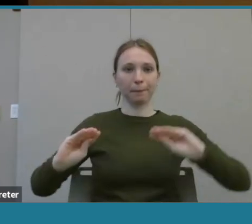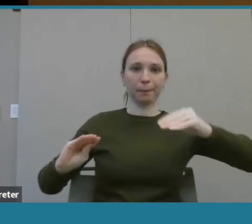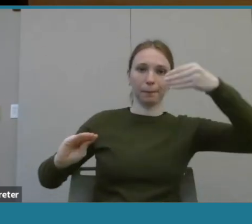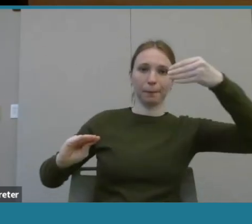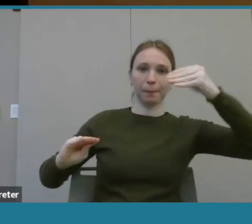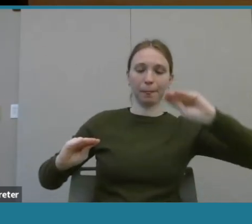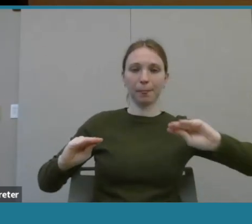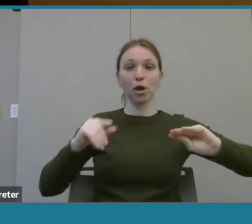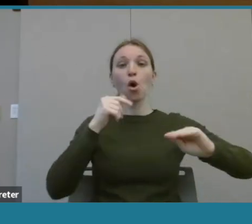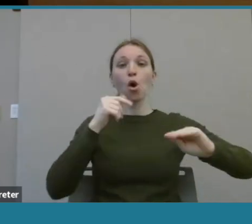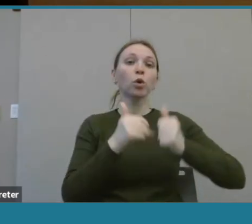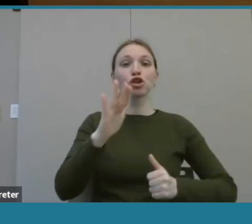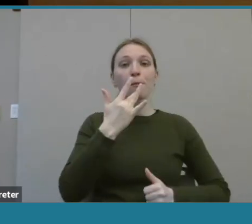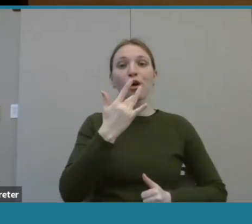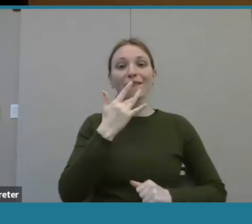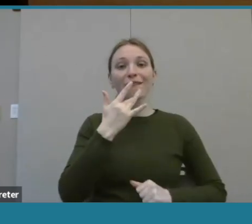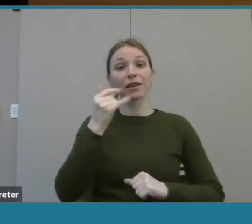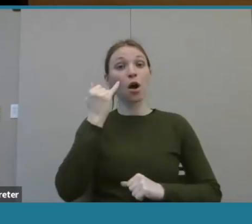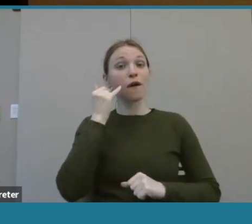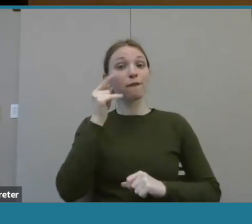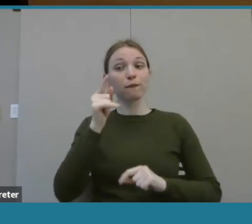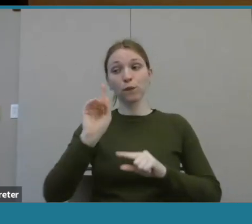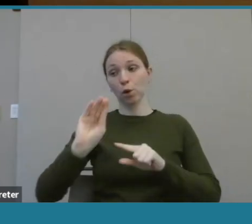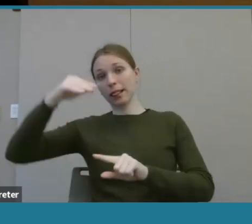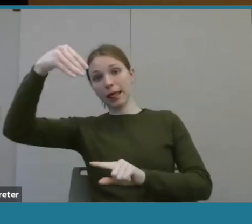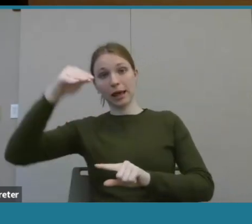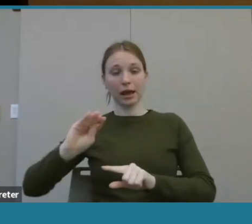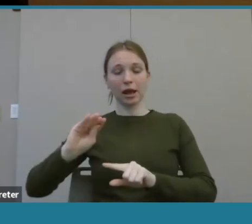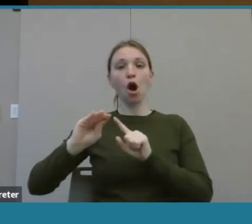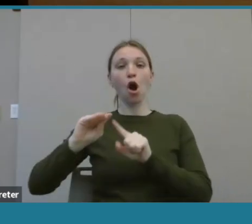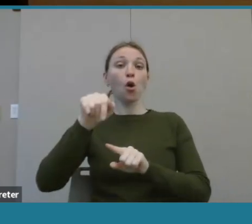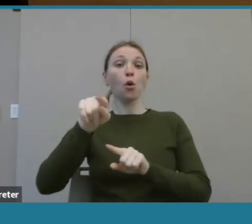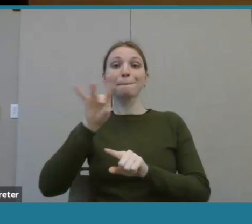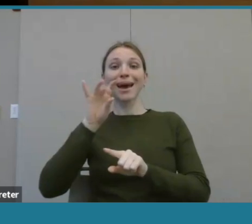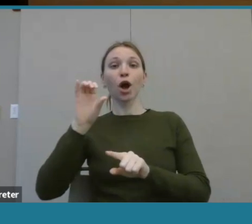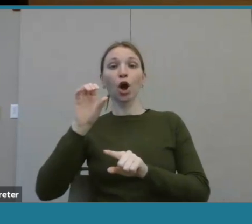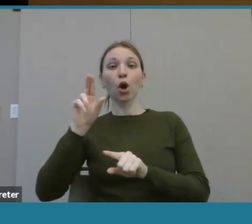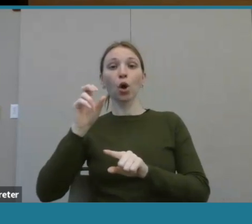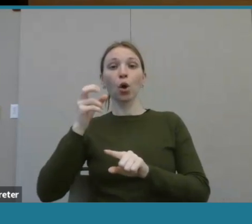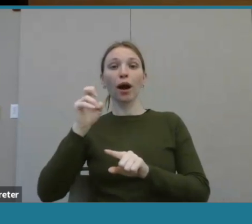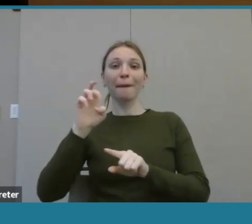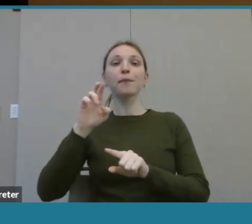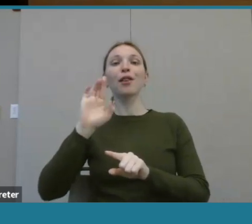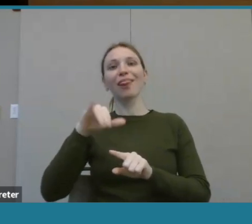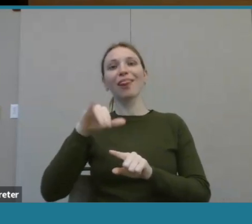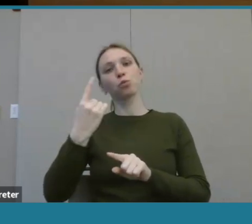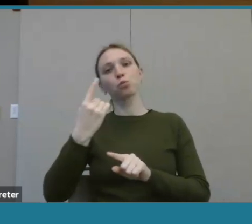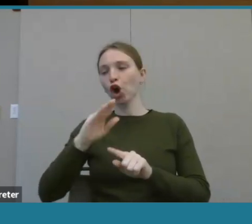then give you information about why gorillas choose that. Cucumber is one thing they choose, but a grape is that more preferred, that